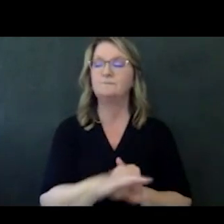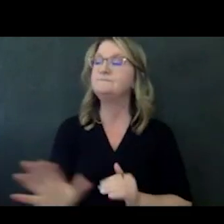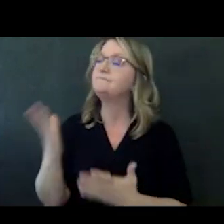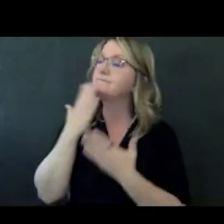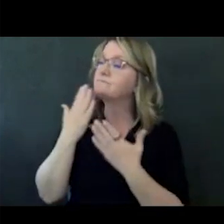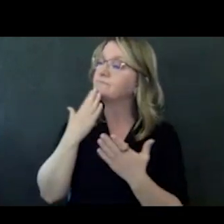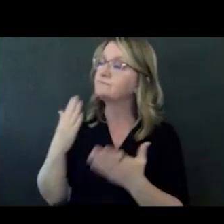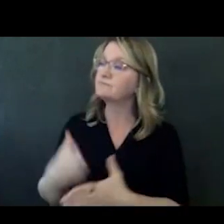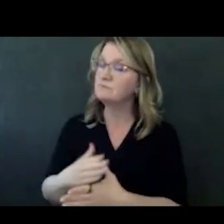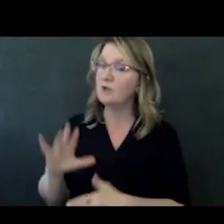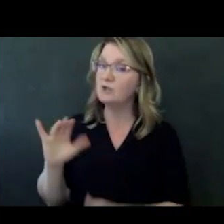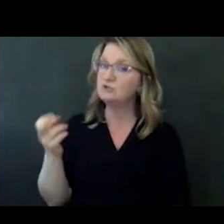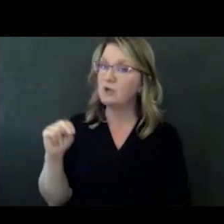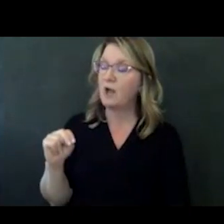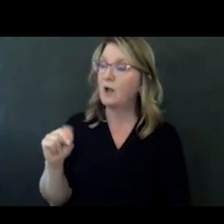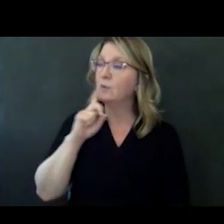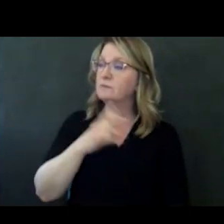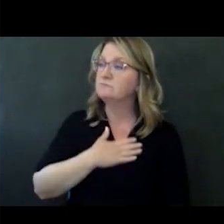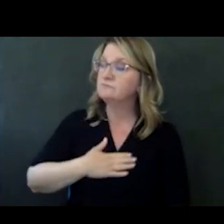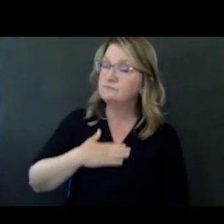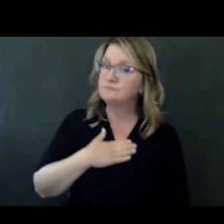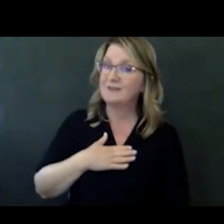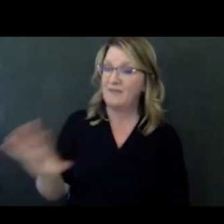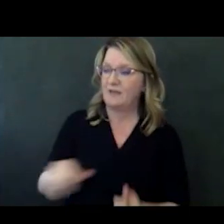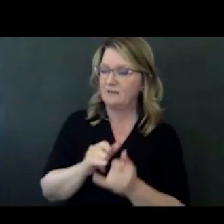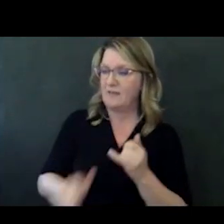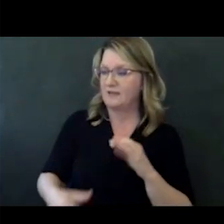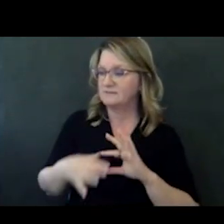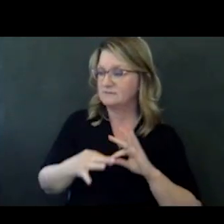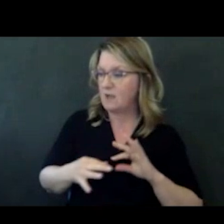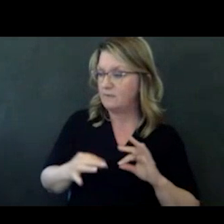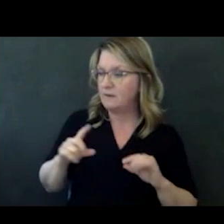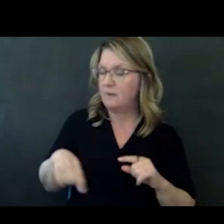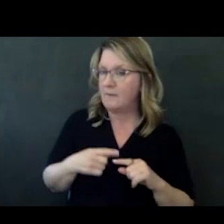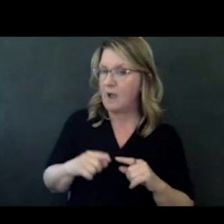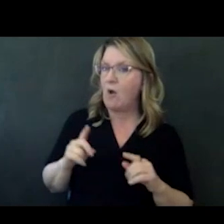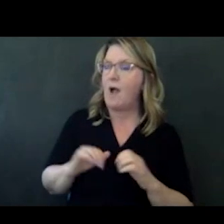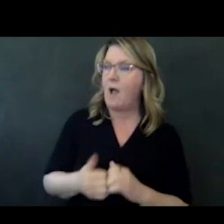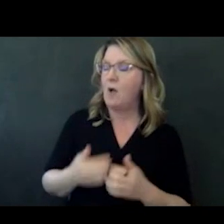John. And I really appreciate that last note that you made about how important it is as you think